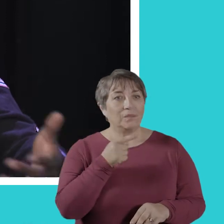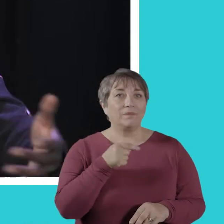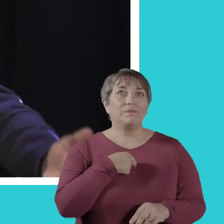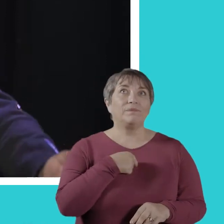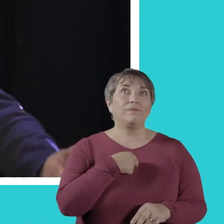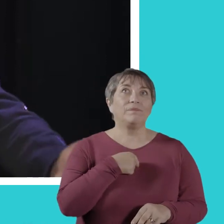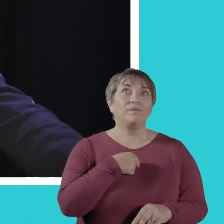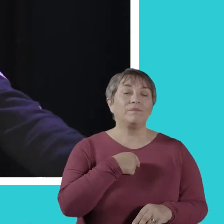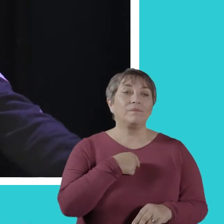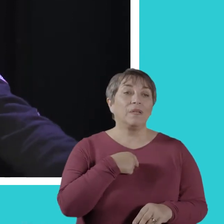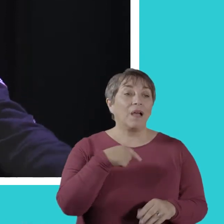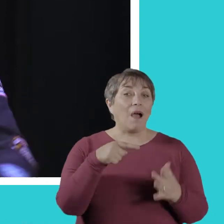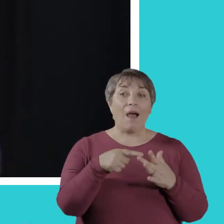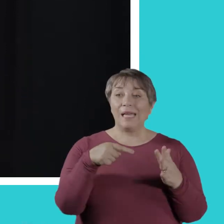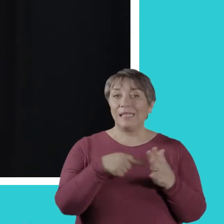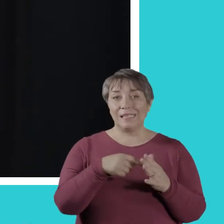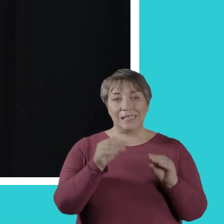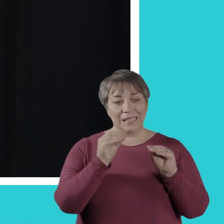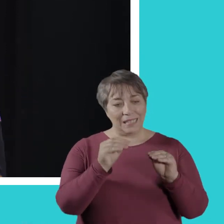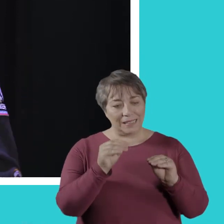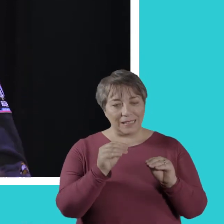in IT lessons you know what boys do... we're going to turn each other's computers off and mess around